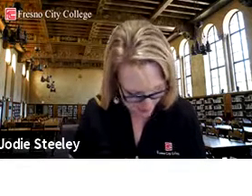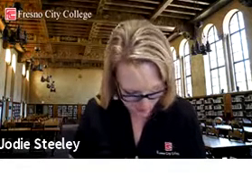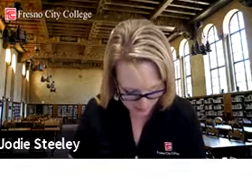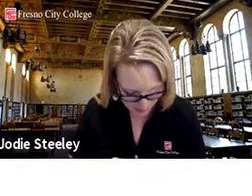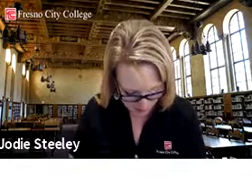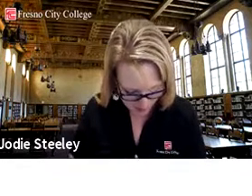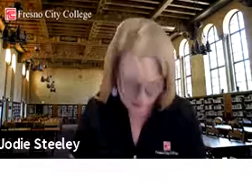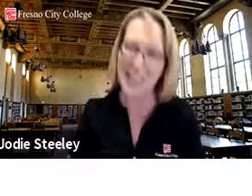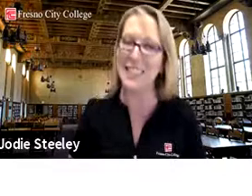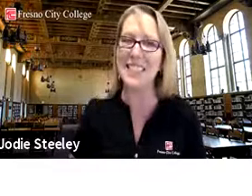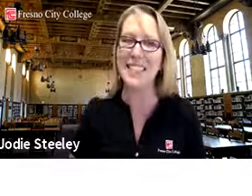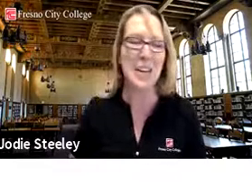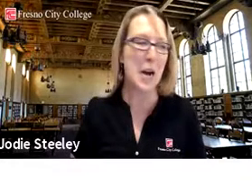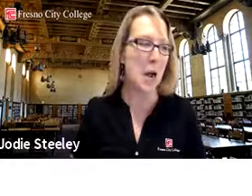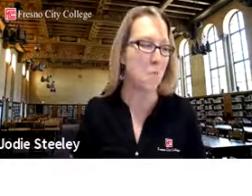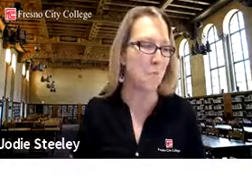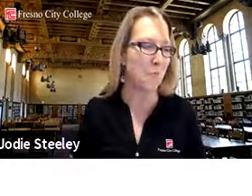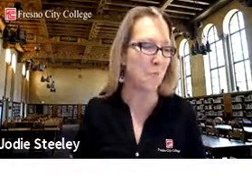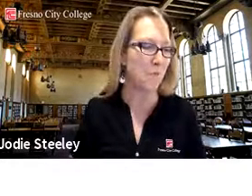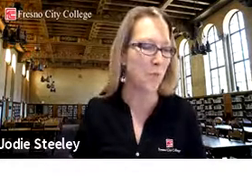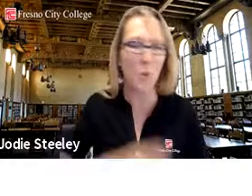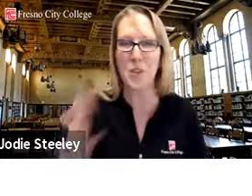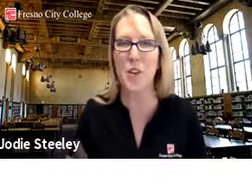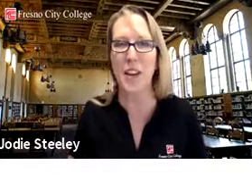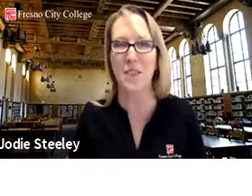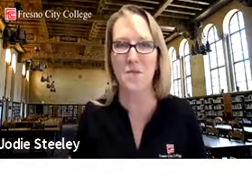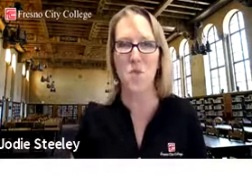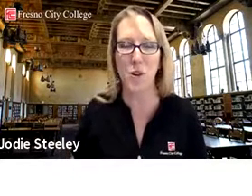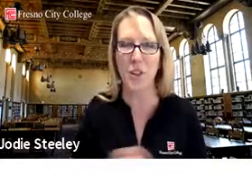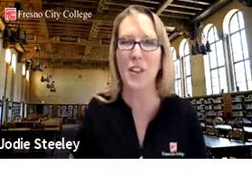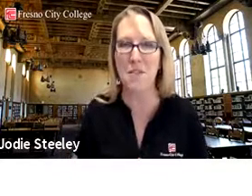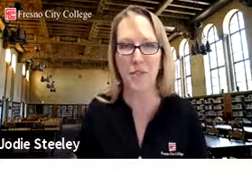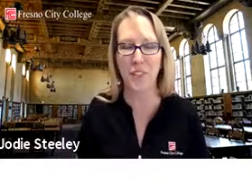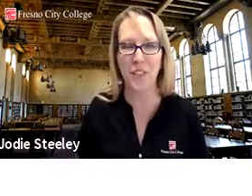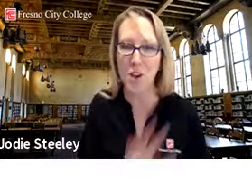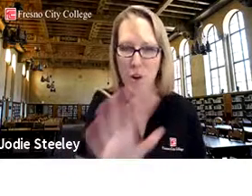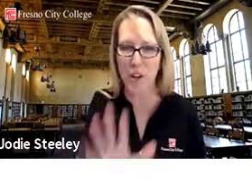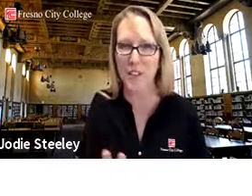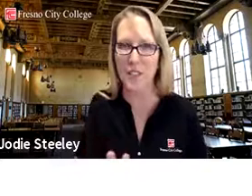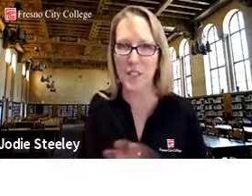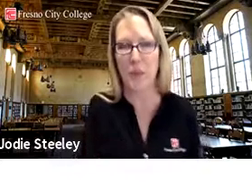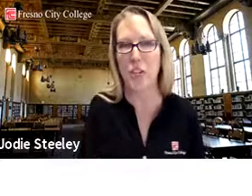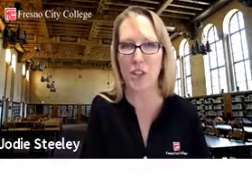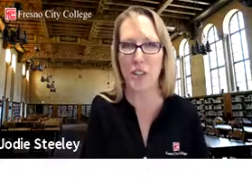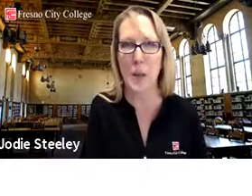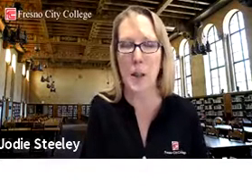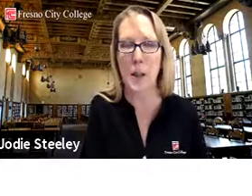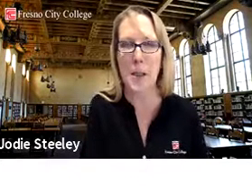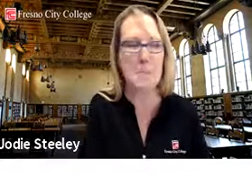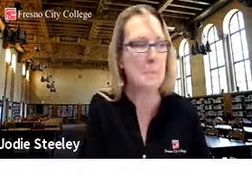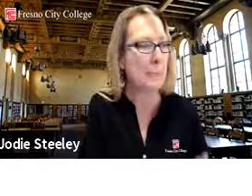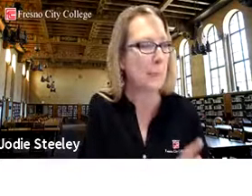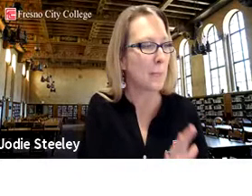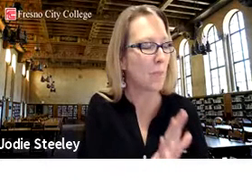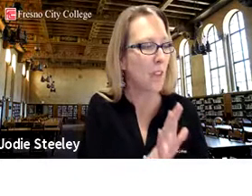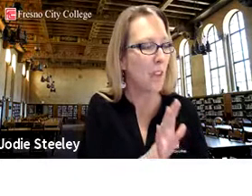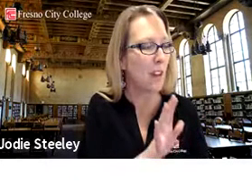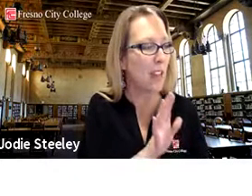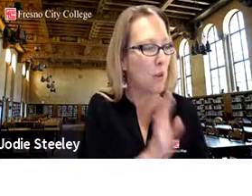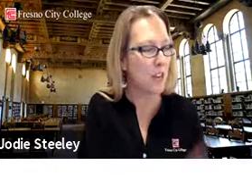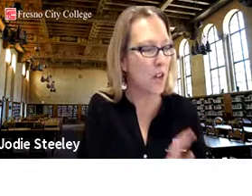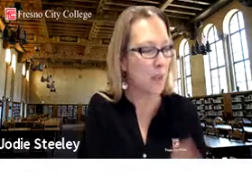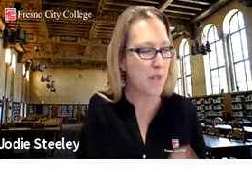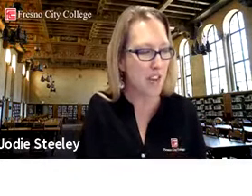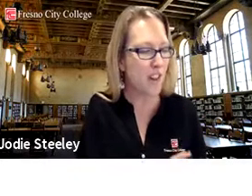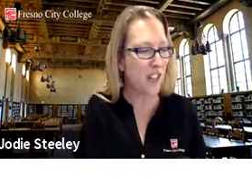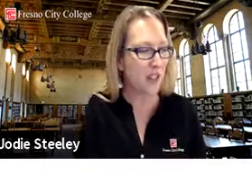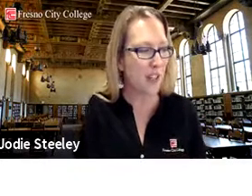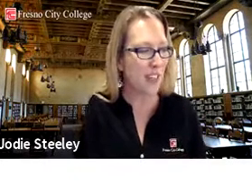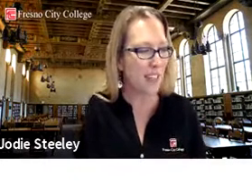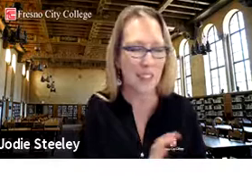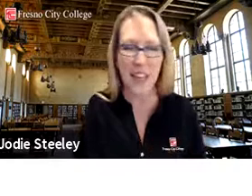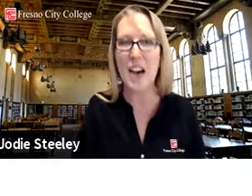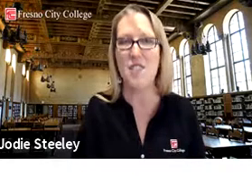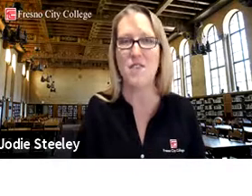something that represents your persona, or your life. No words, just picture. And we know that many of our students love